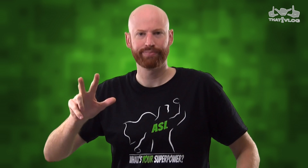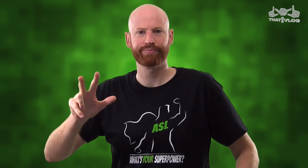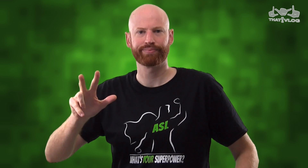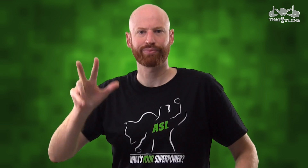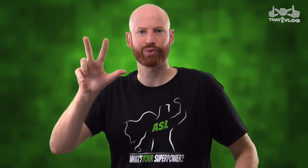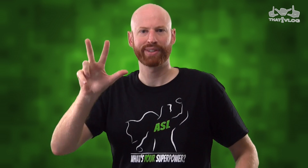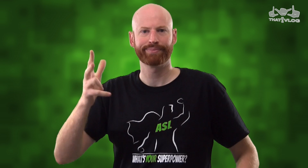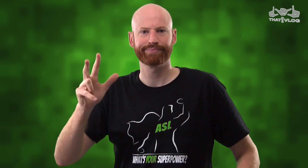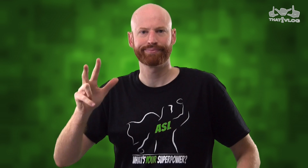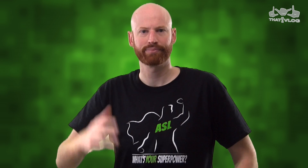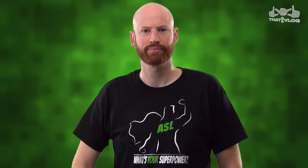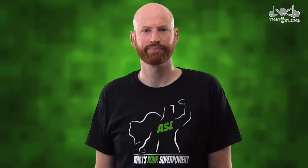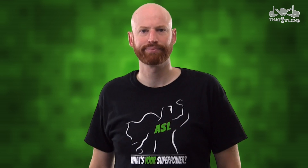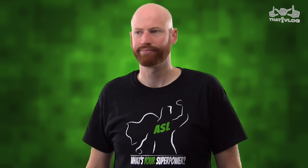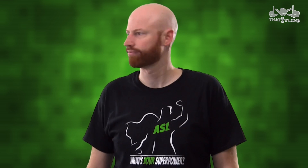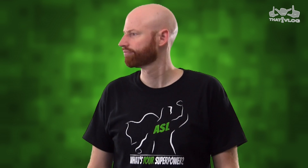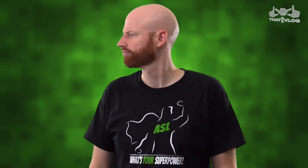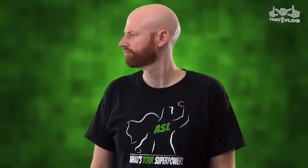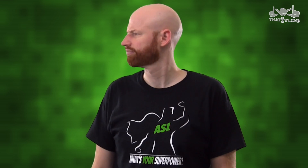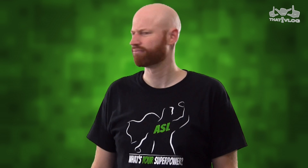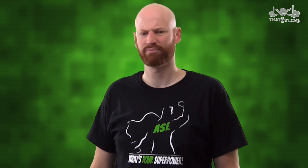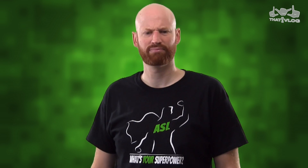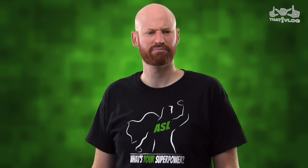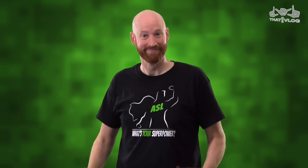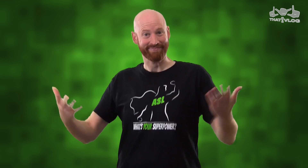... 3.